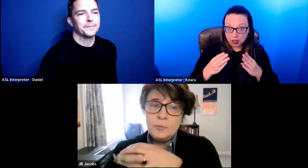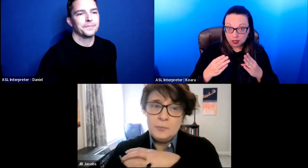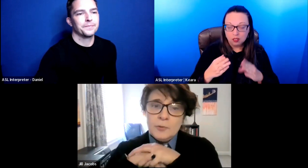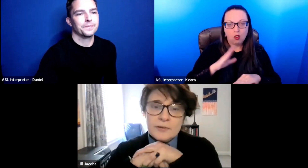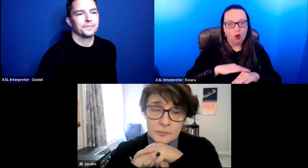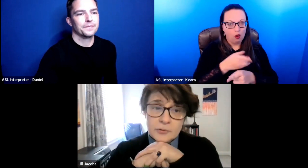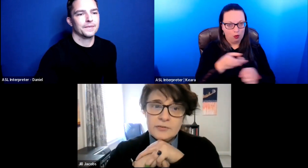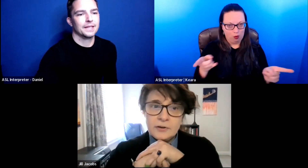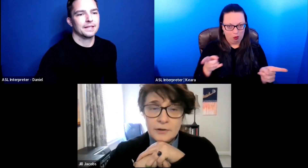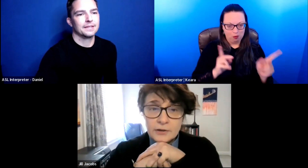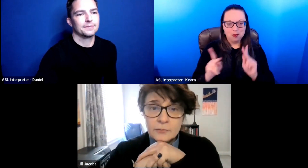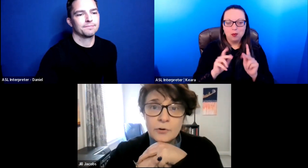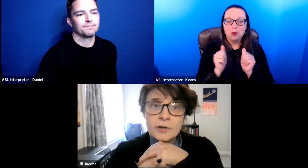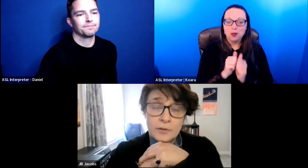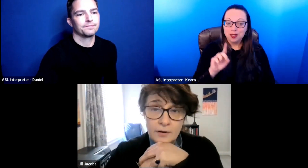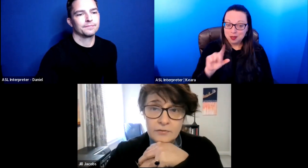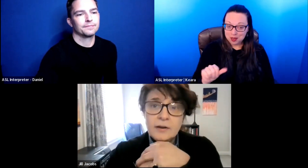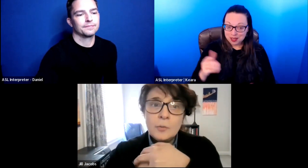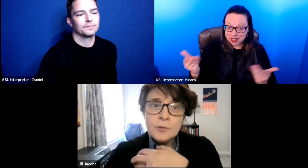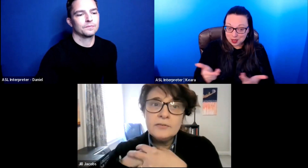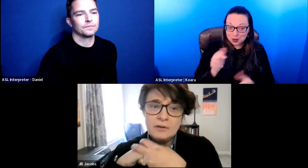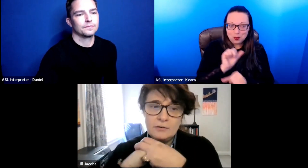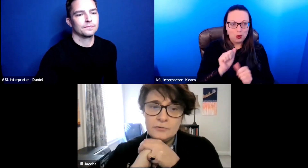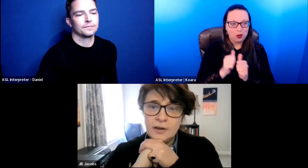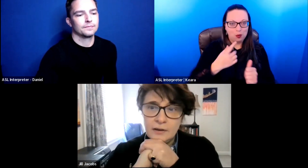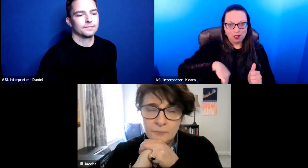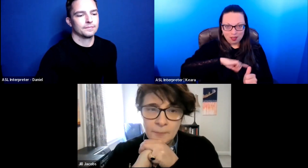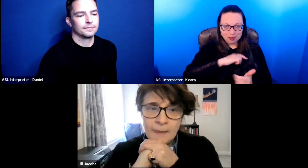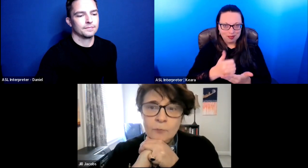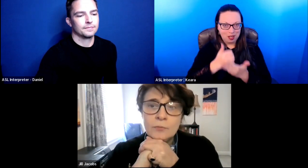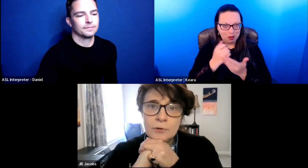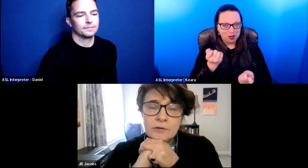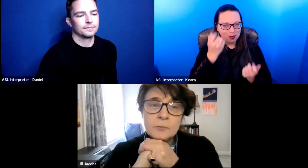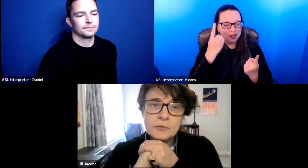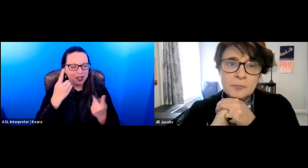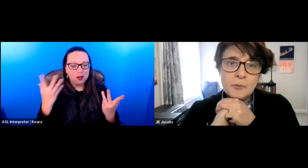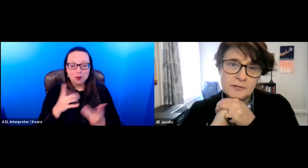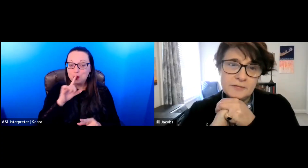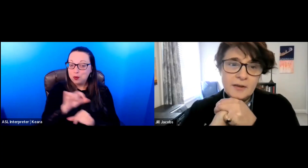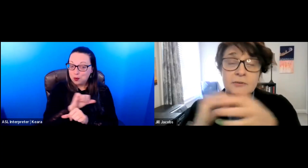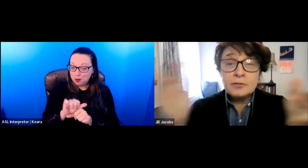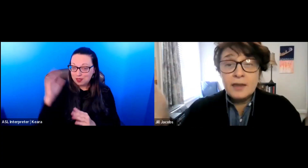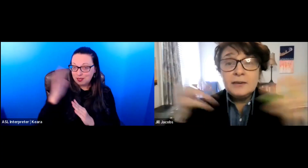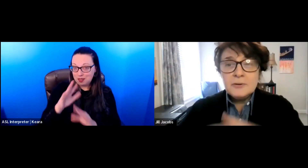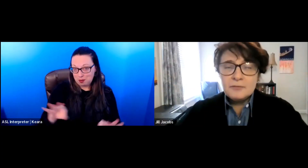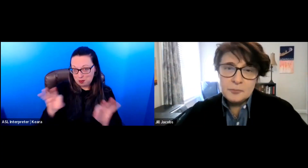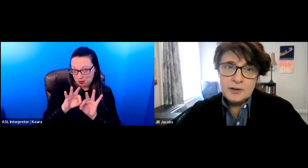all people with disabilities that are here working with us and helping us to understand what really is most important. So thank you again for being